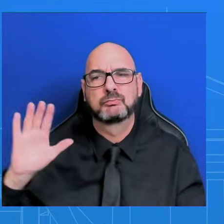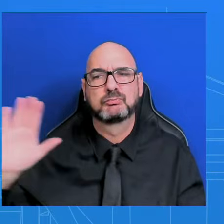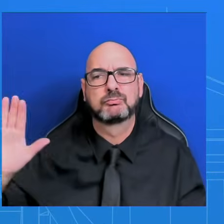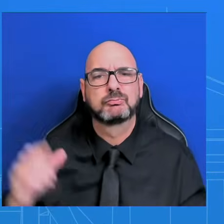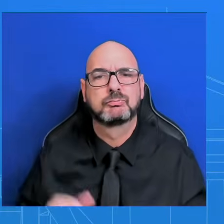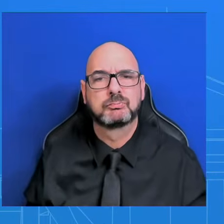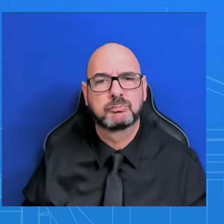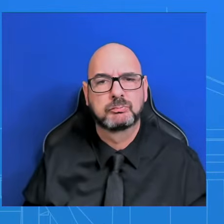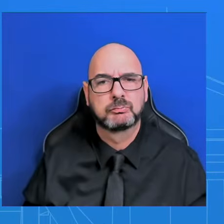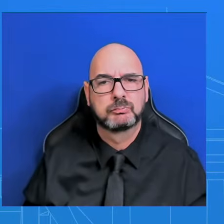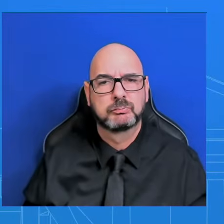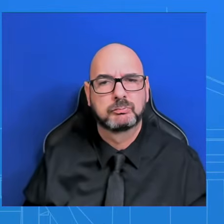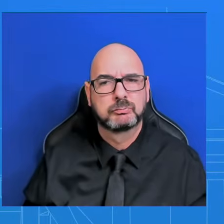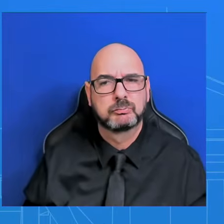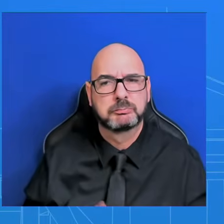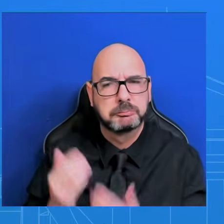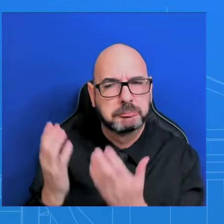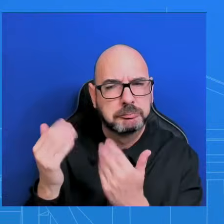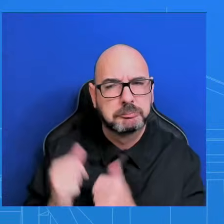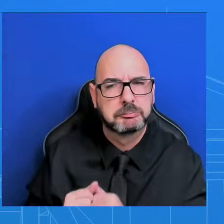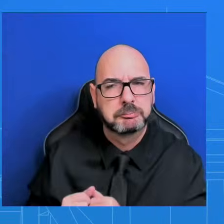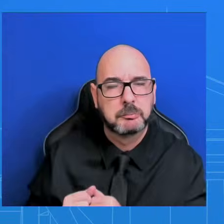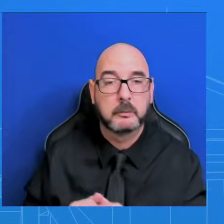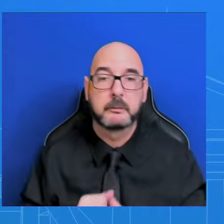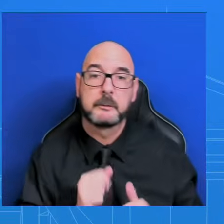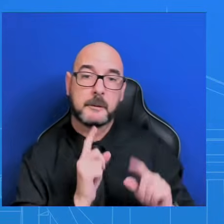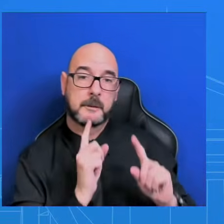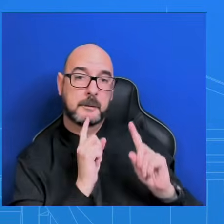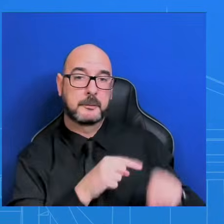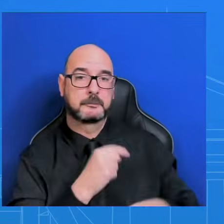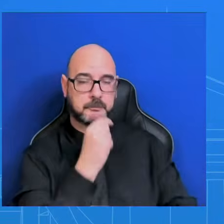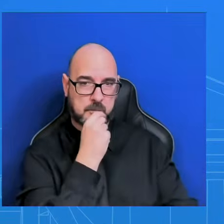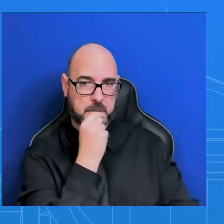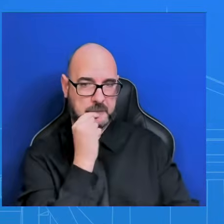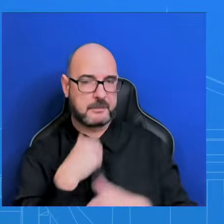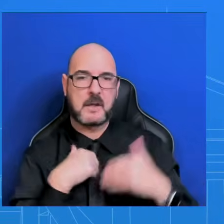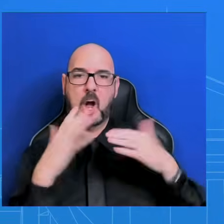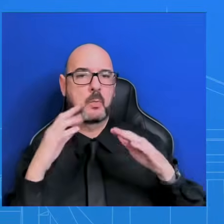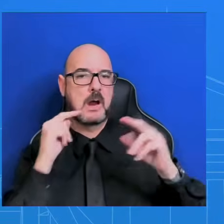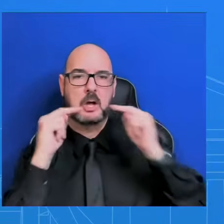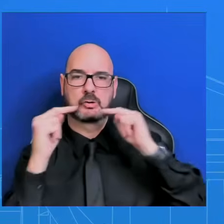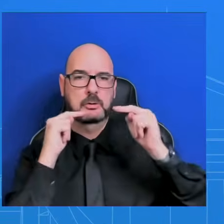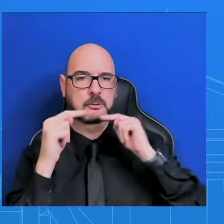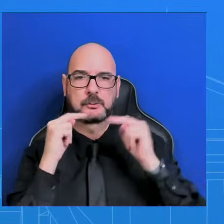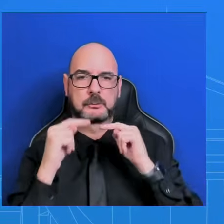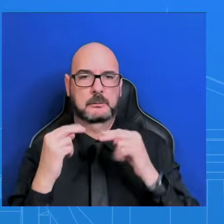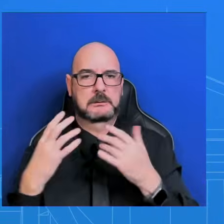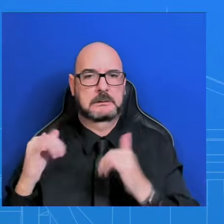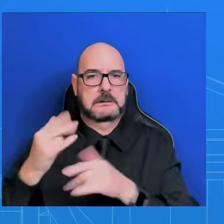I've been very careful to not negotiate from here. So, I'm not going to -- to break that.